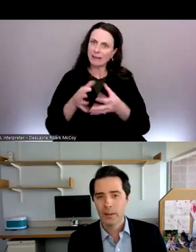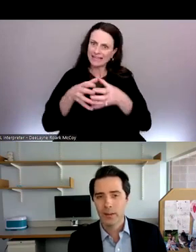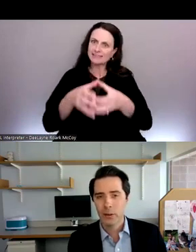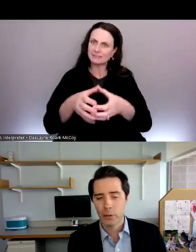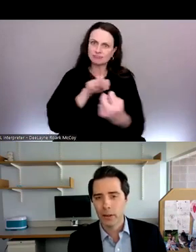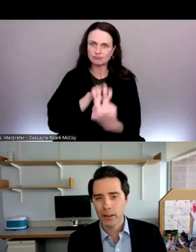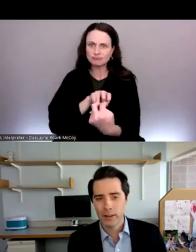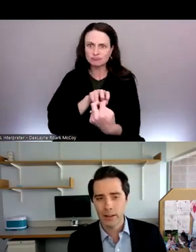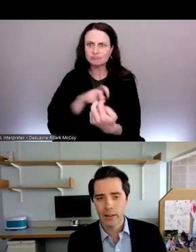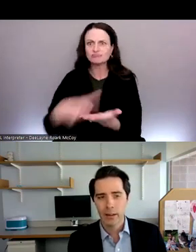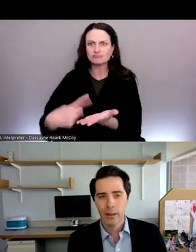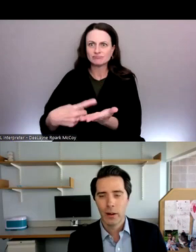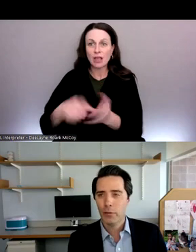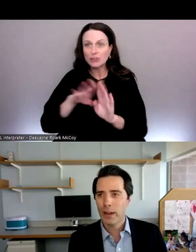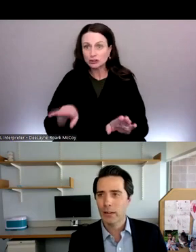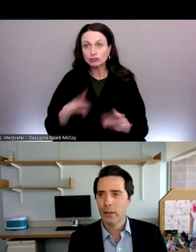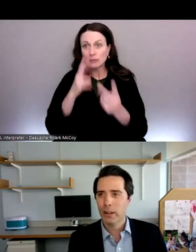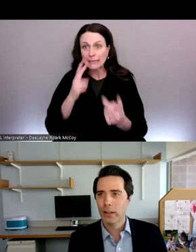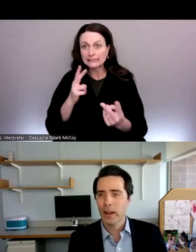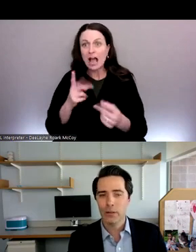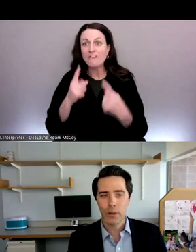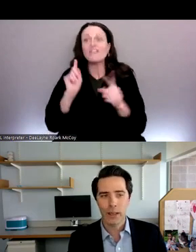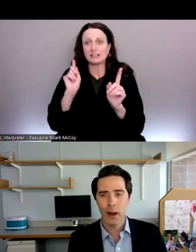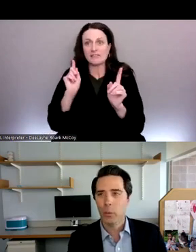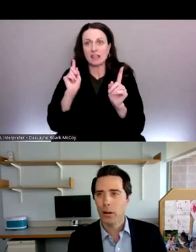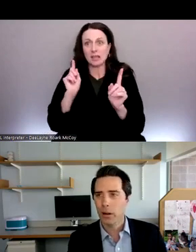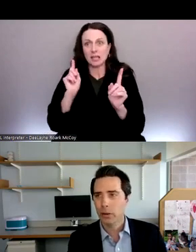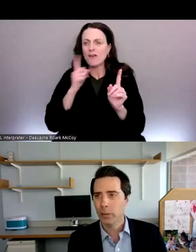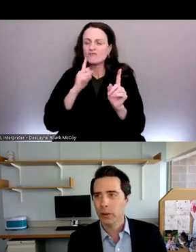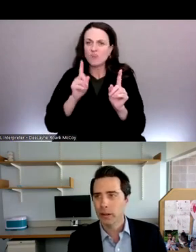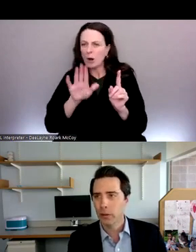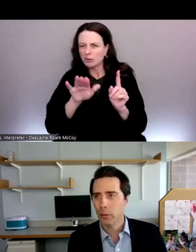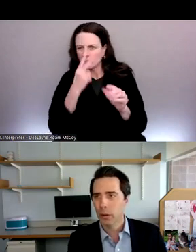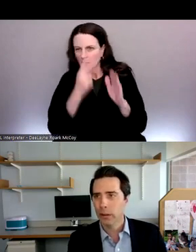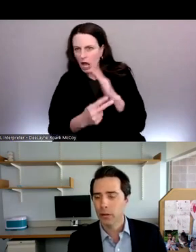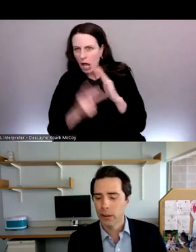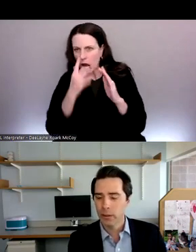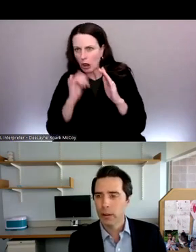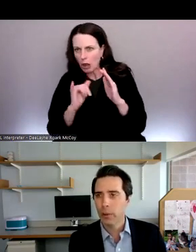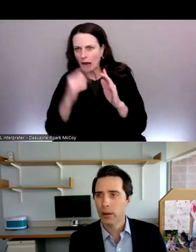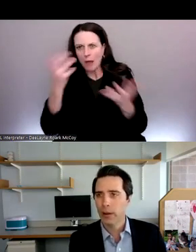the children that I see effectively as far as how well a cochlear implant is